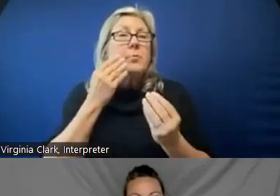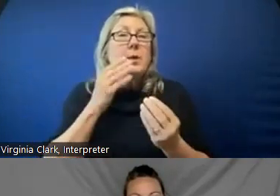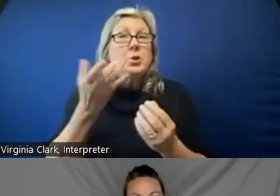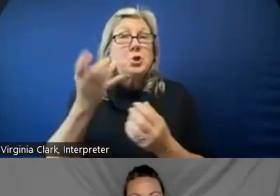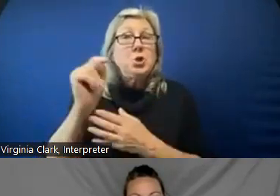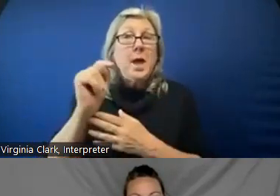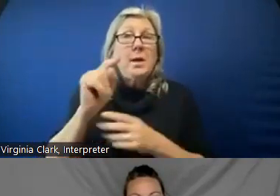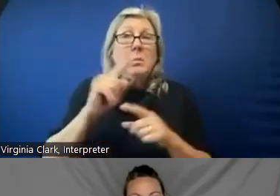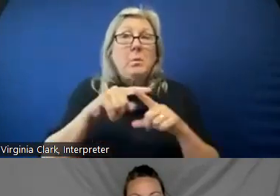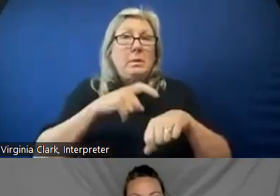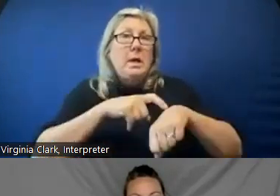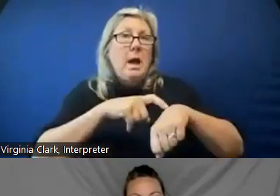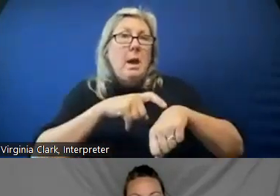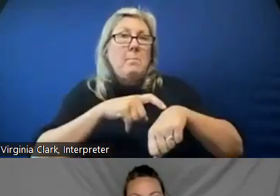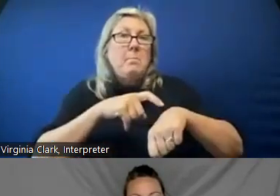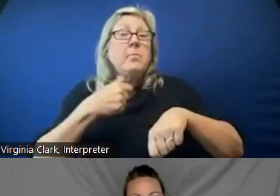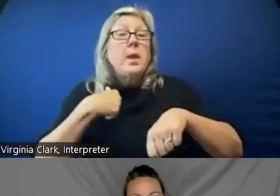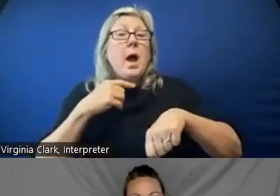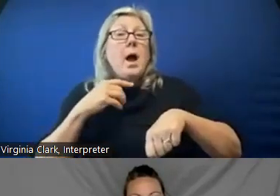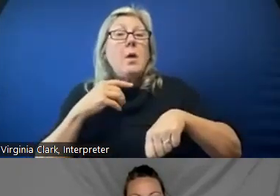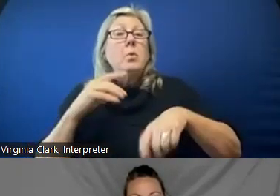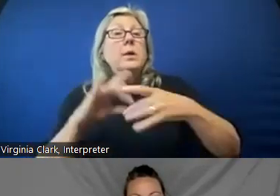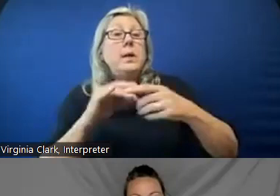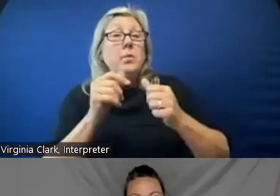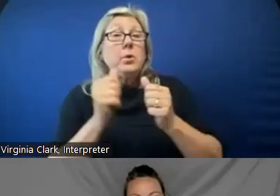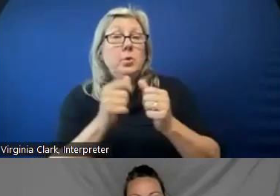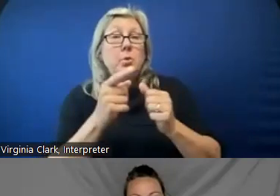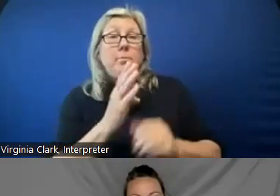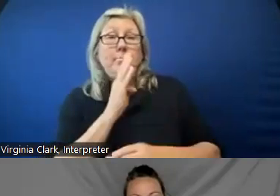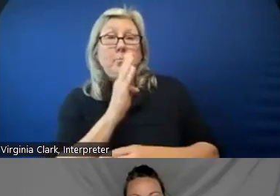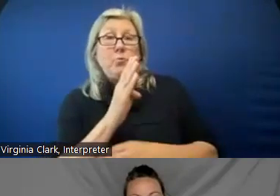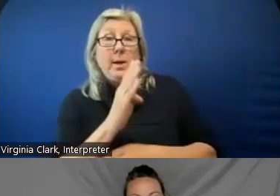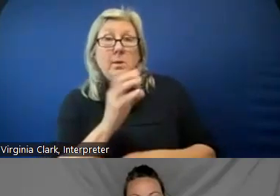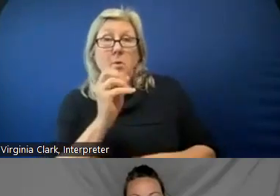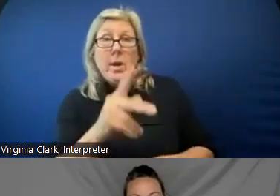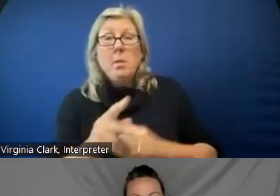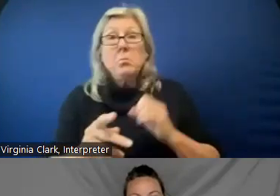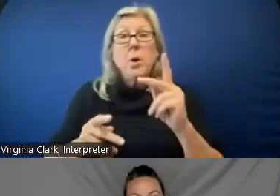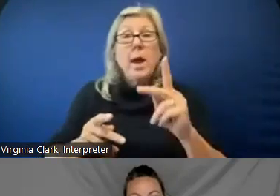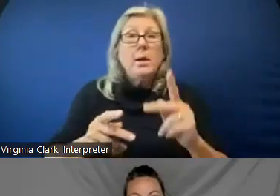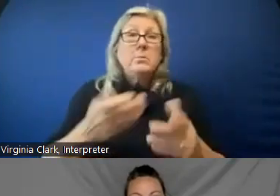we're about to run out of time, I'm going to connect with you directly. OK. OK. >> But I really appreciate you shared your